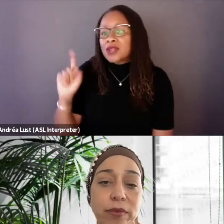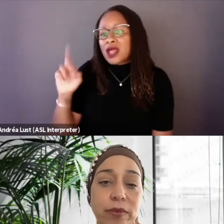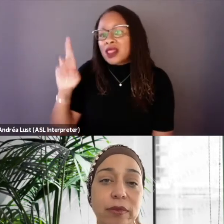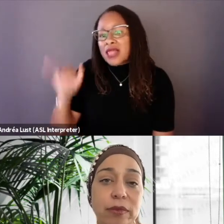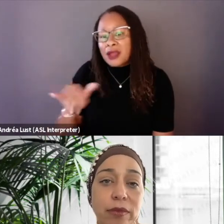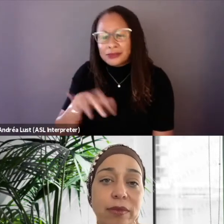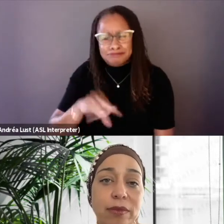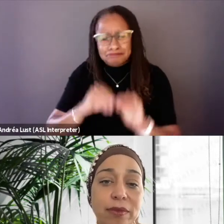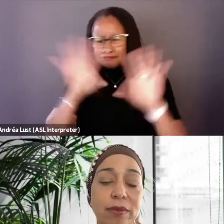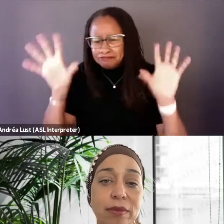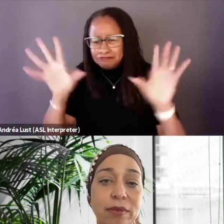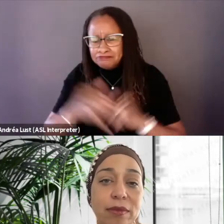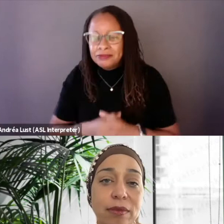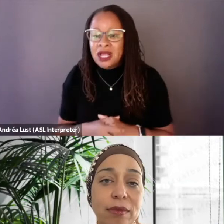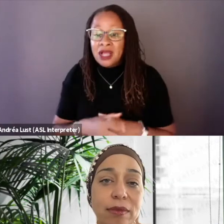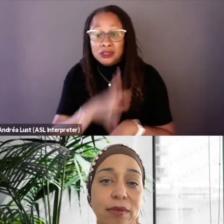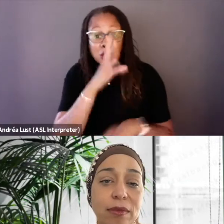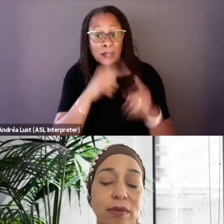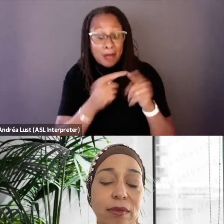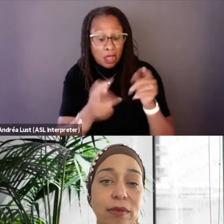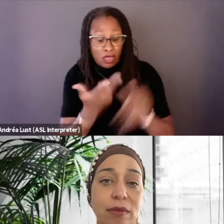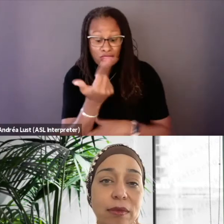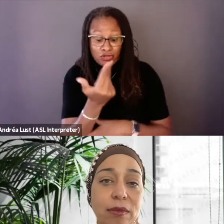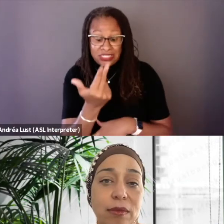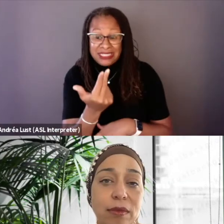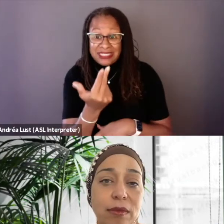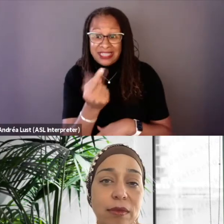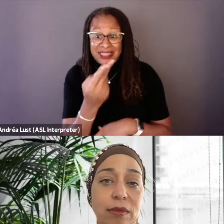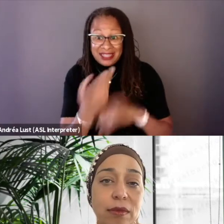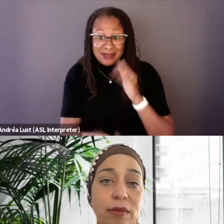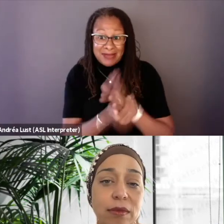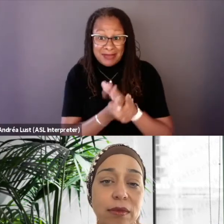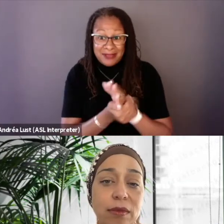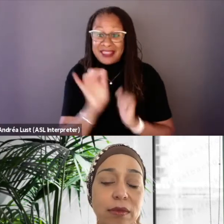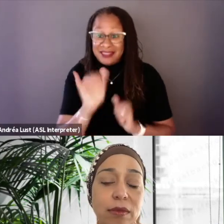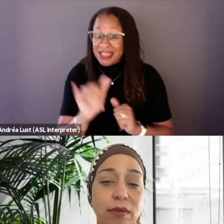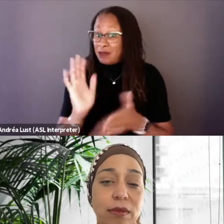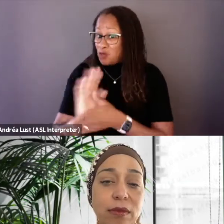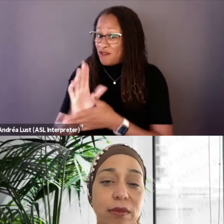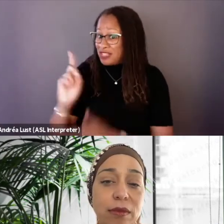you brought up 13th, like 13th had a destination,